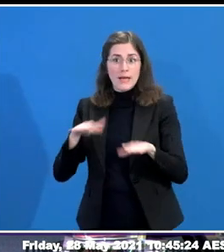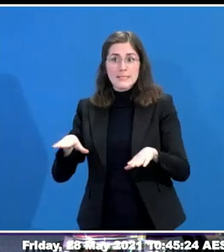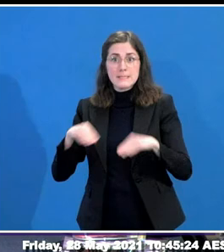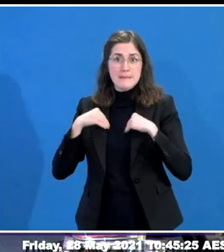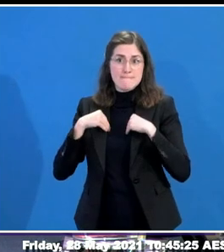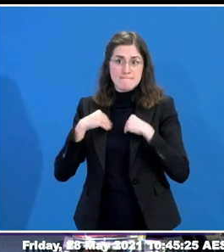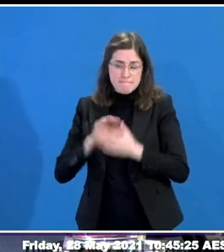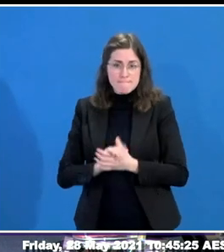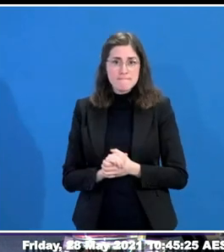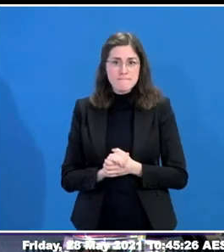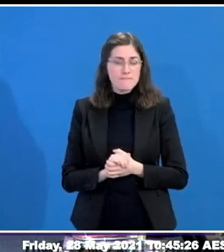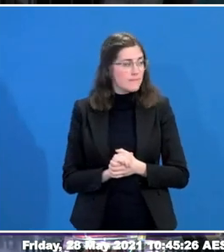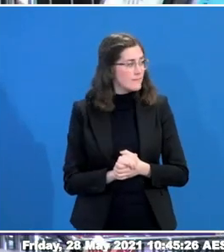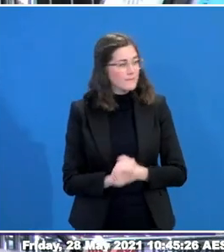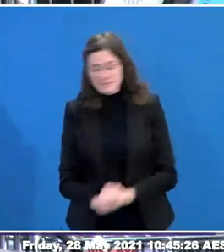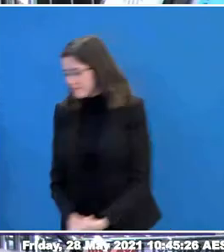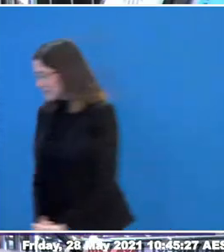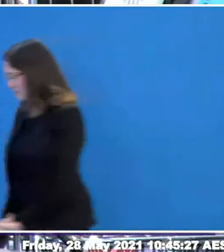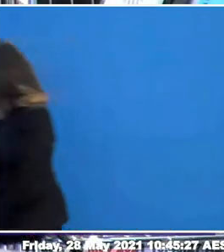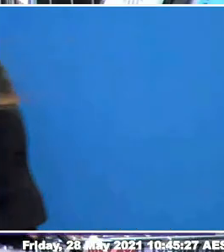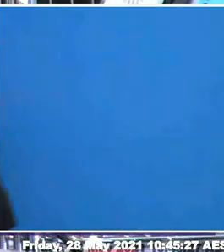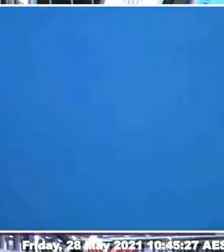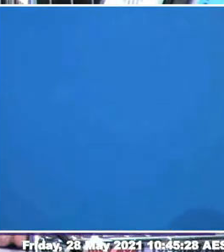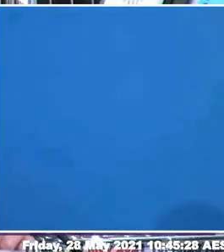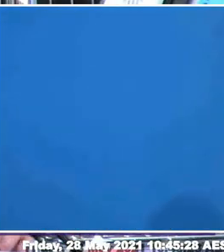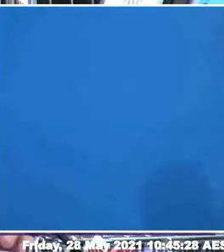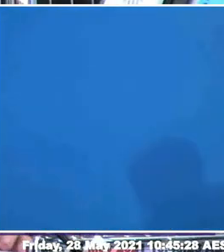misunderstanding. What I want to put to you is in fact there has never been an